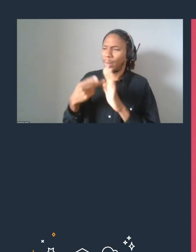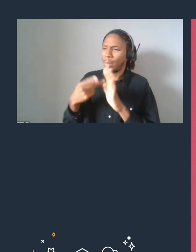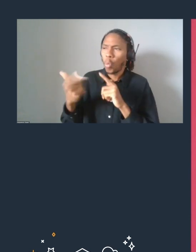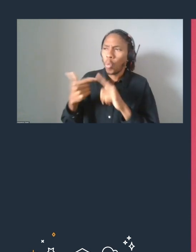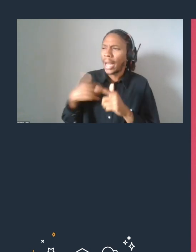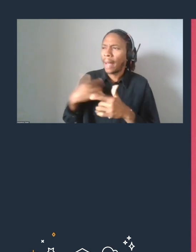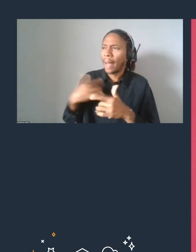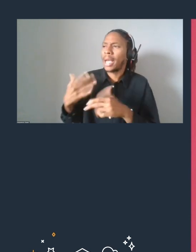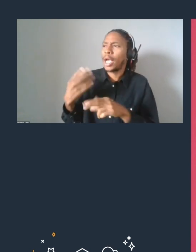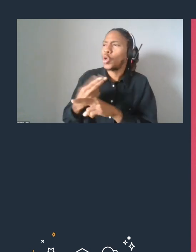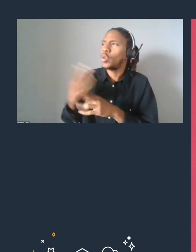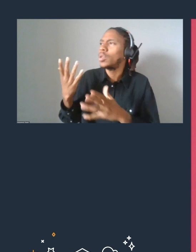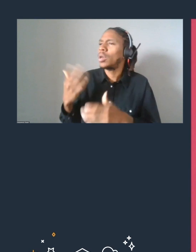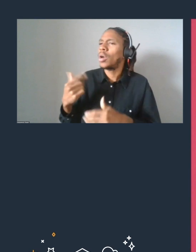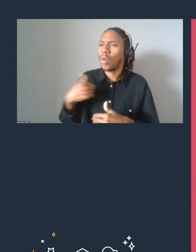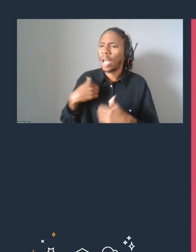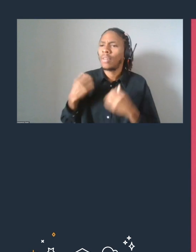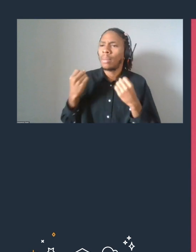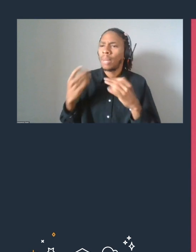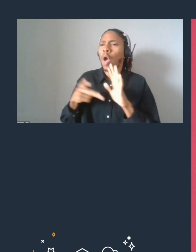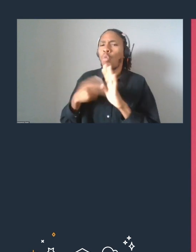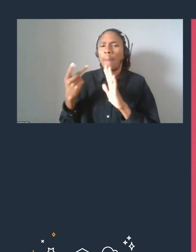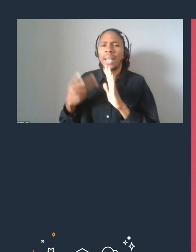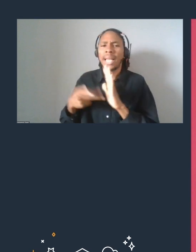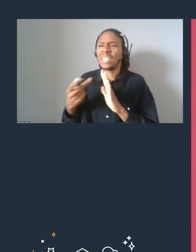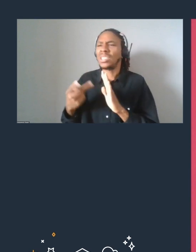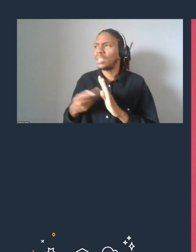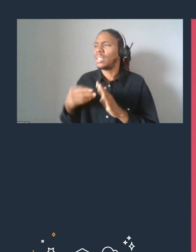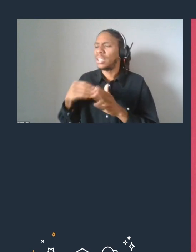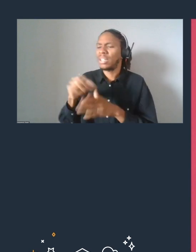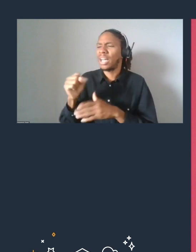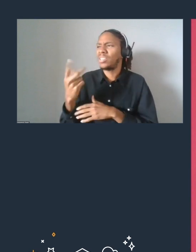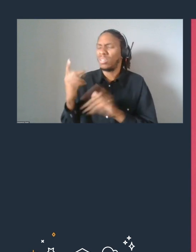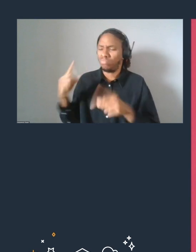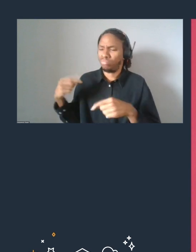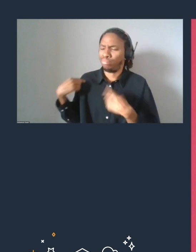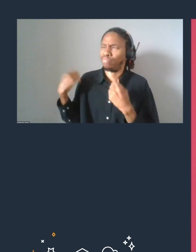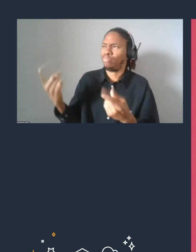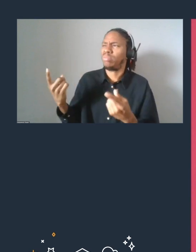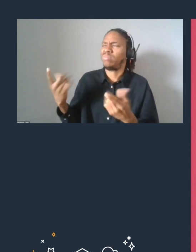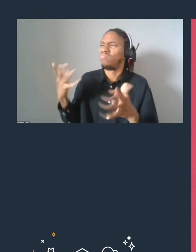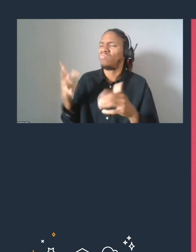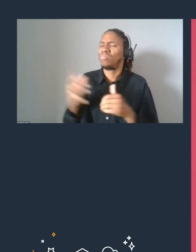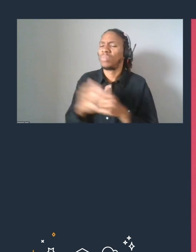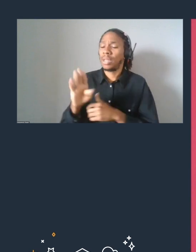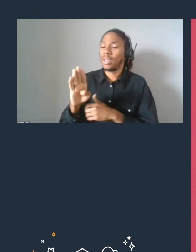You know, because we've had replication in S3 for quite some time. Is this batch replication something new?